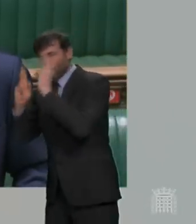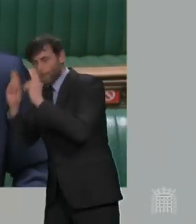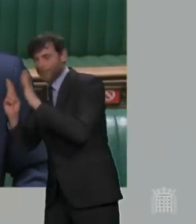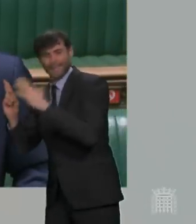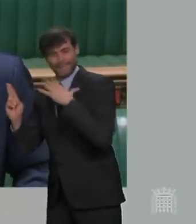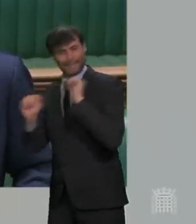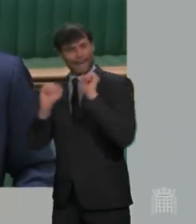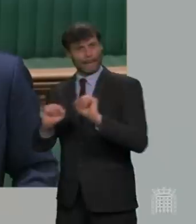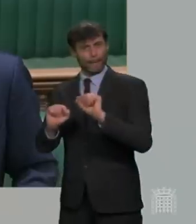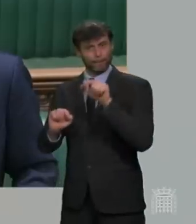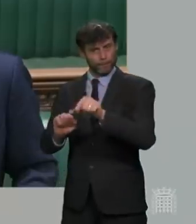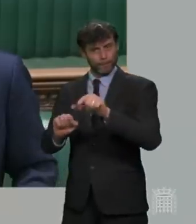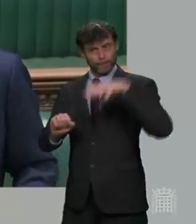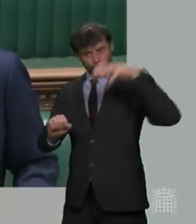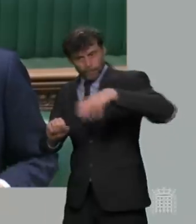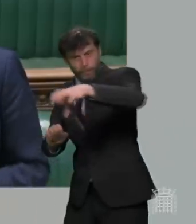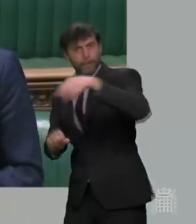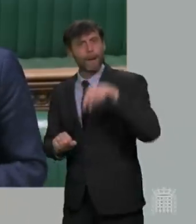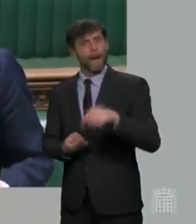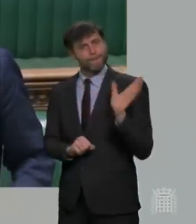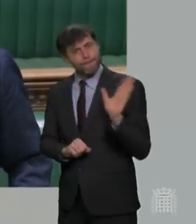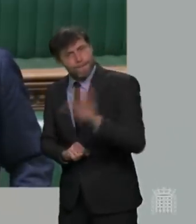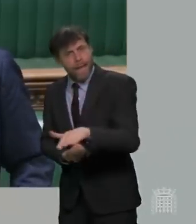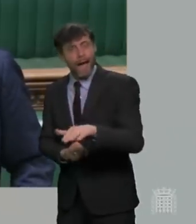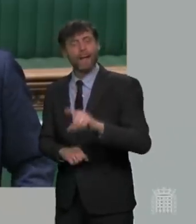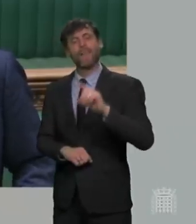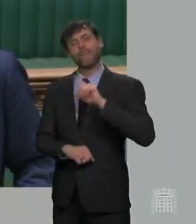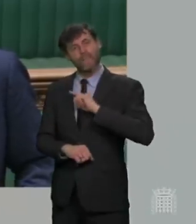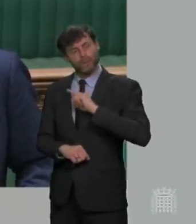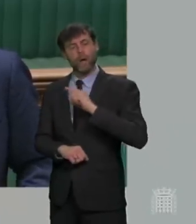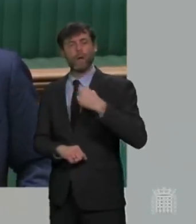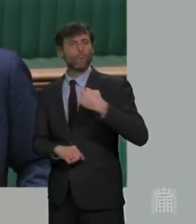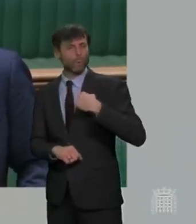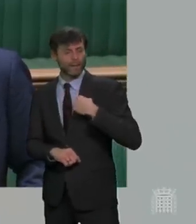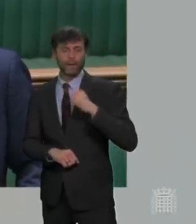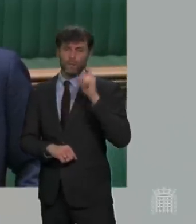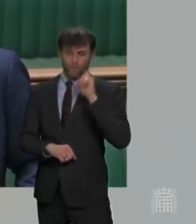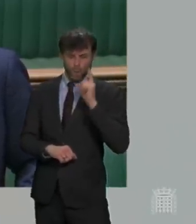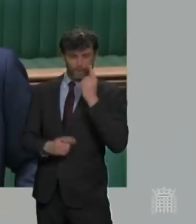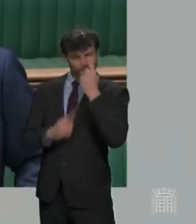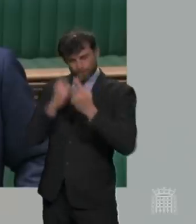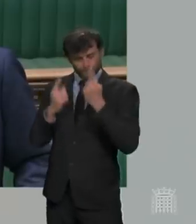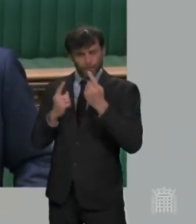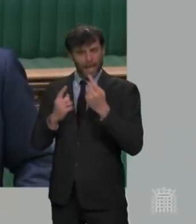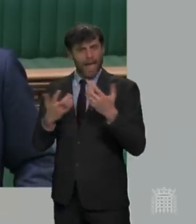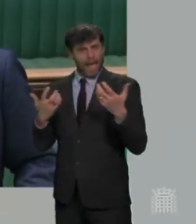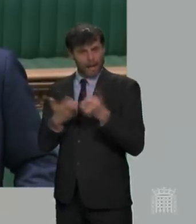and that is why we are continuing with the cautious, but irreversible road map out of this,